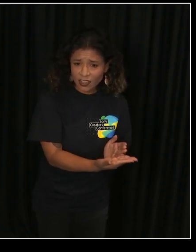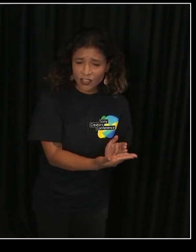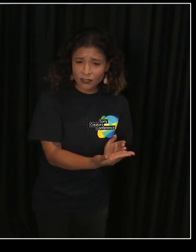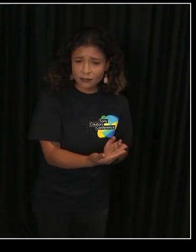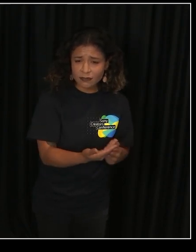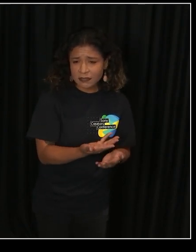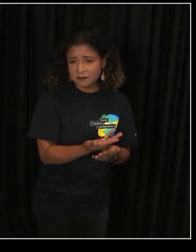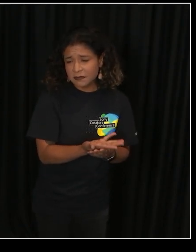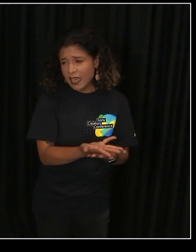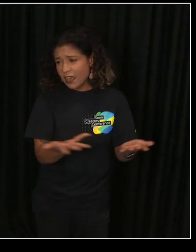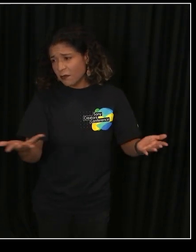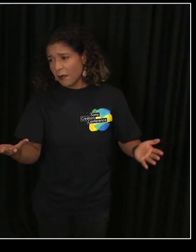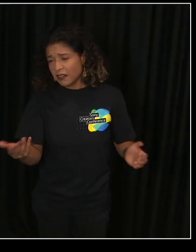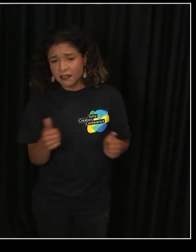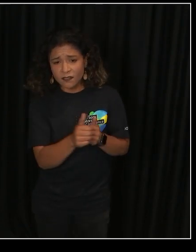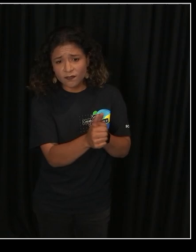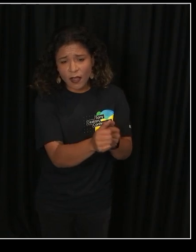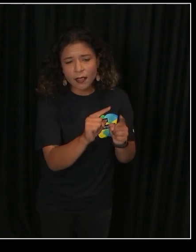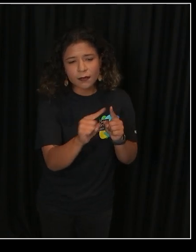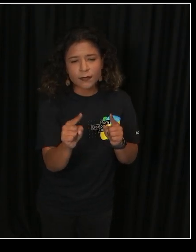there's actually a lot of ambiguity in these rules.